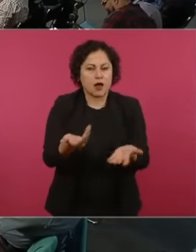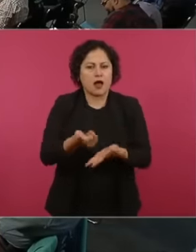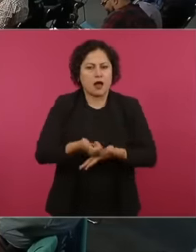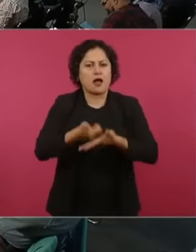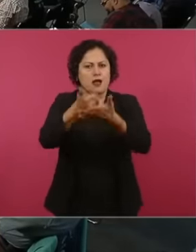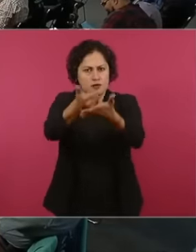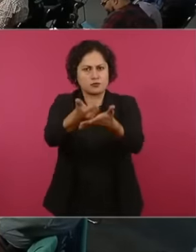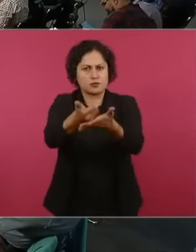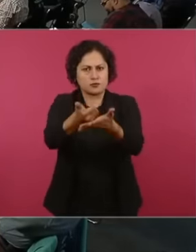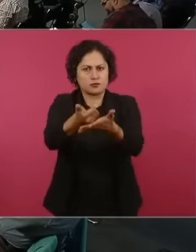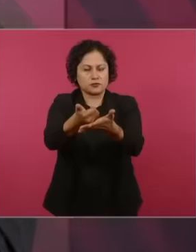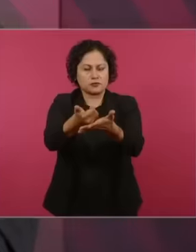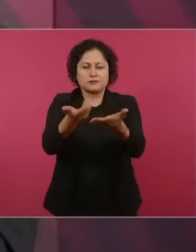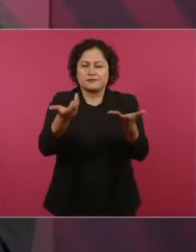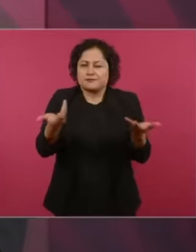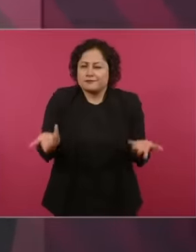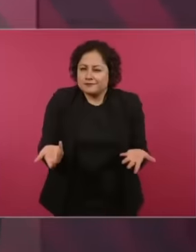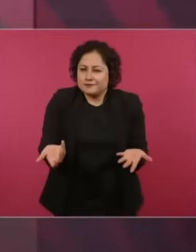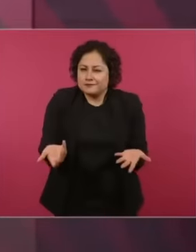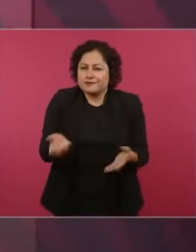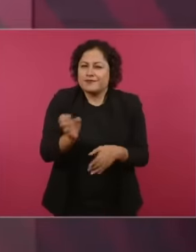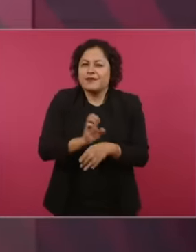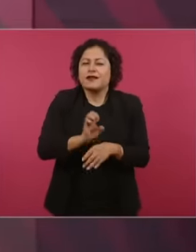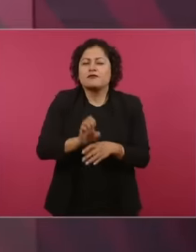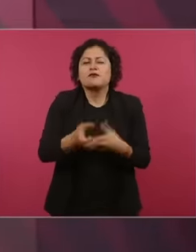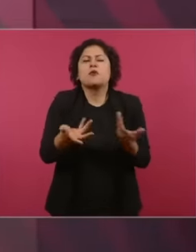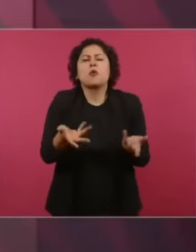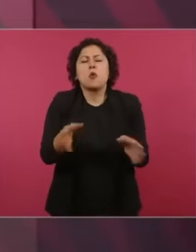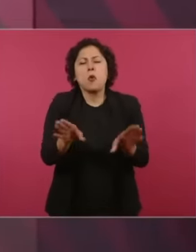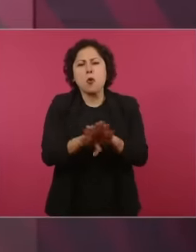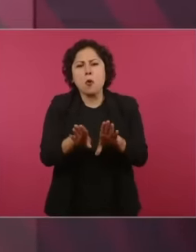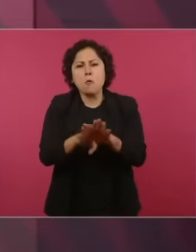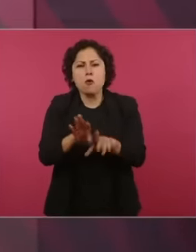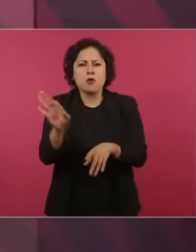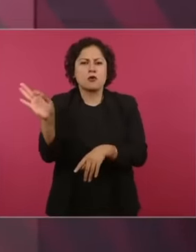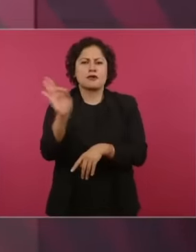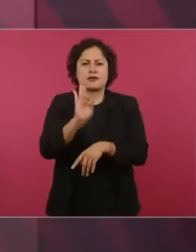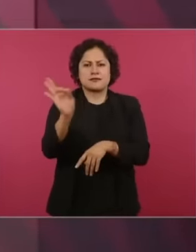to maintain this economic integration